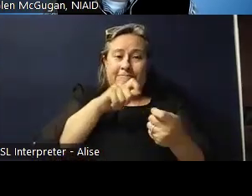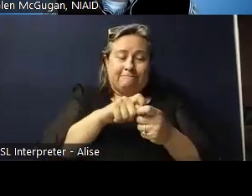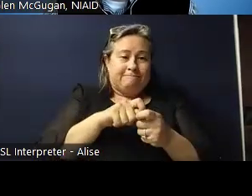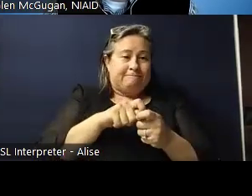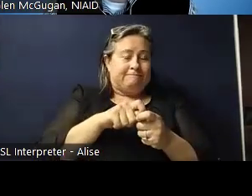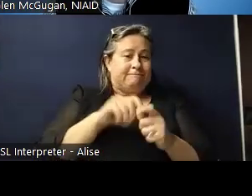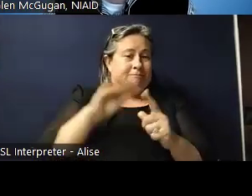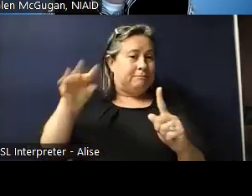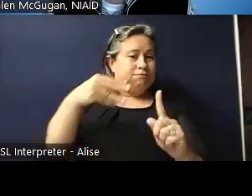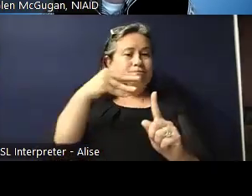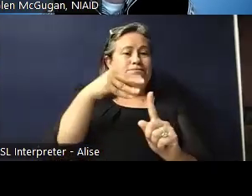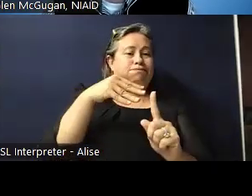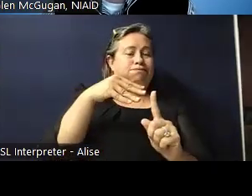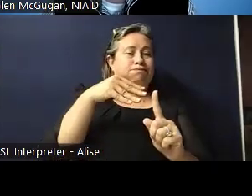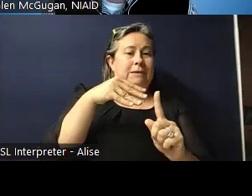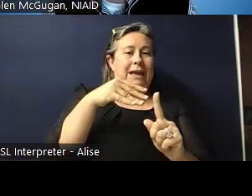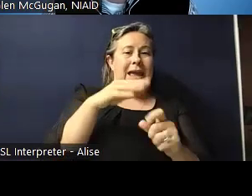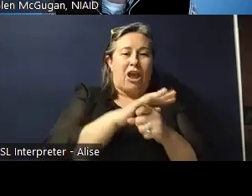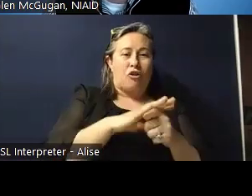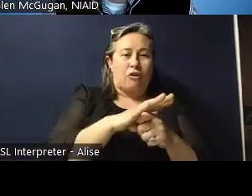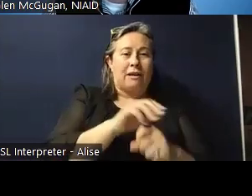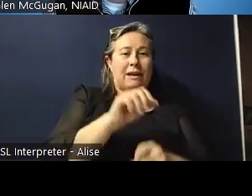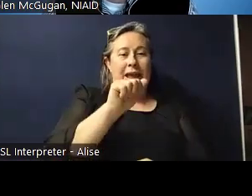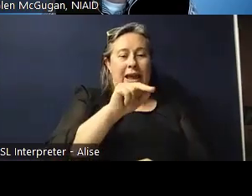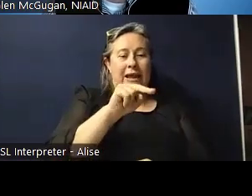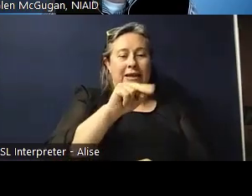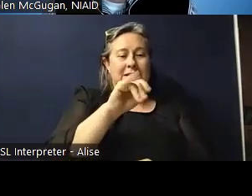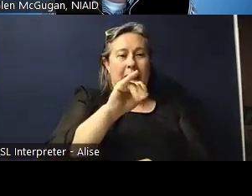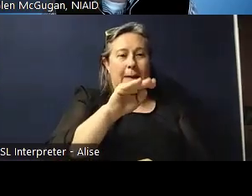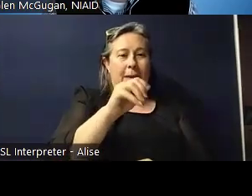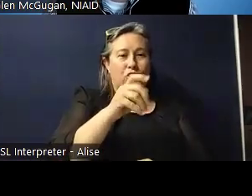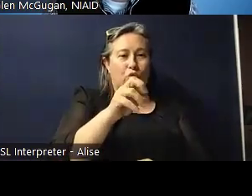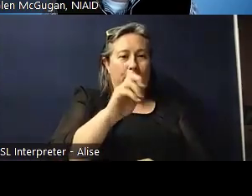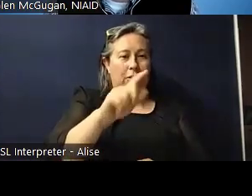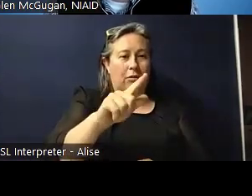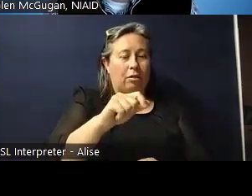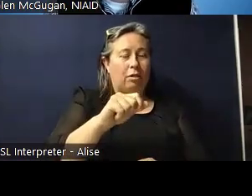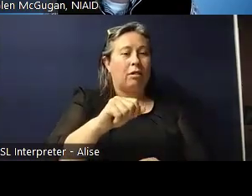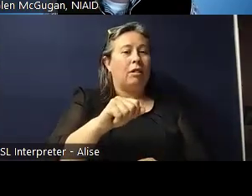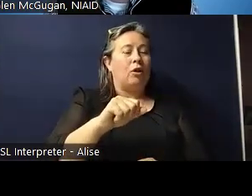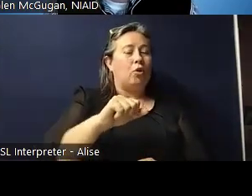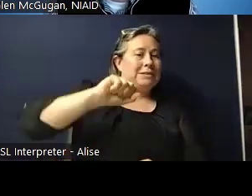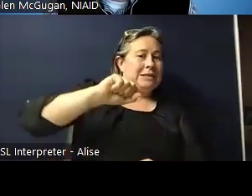you can notice that antimicrobial resistance is highlighted, HIV and also coronavirus,